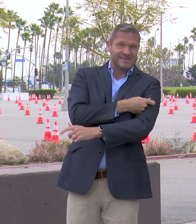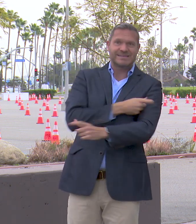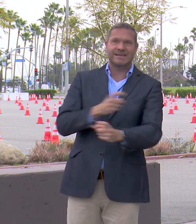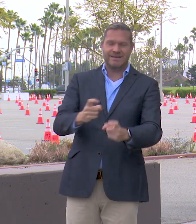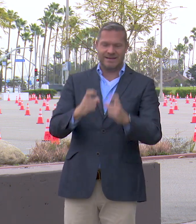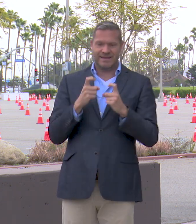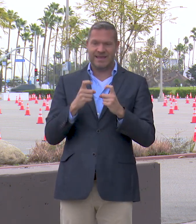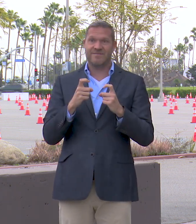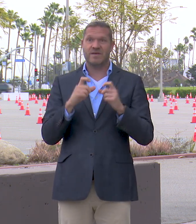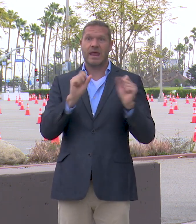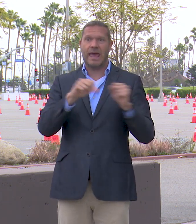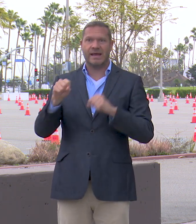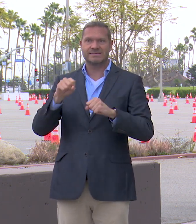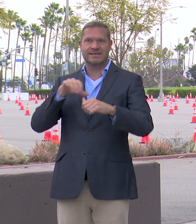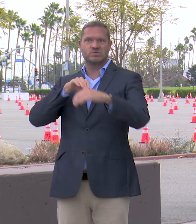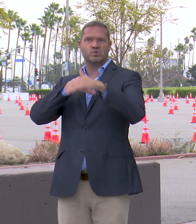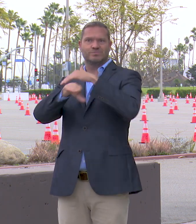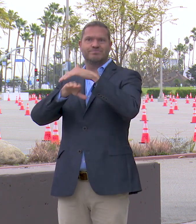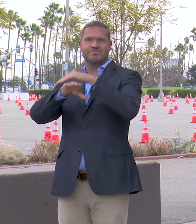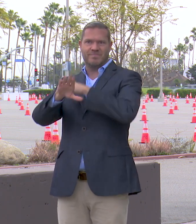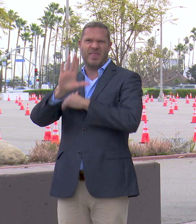Now to turn to testing.